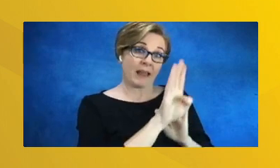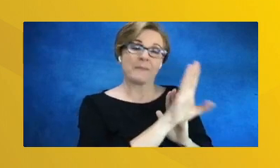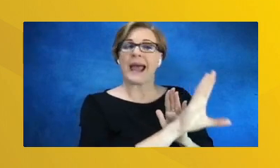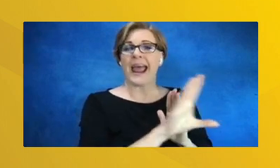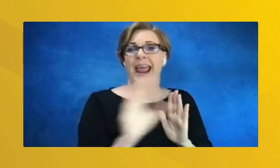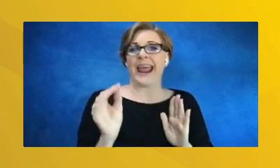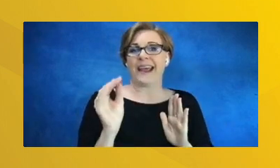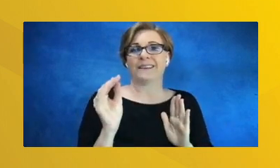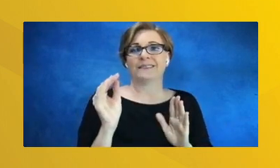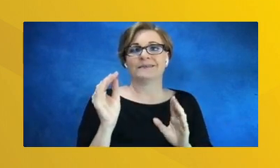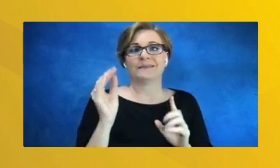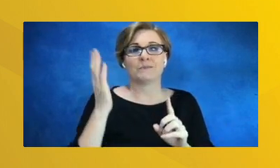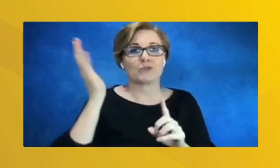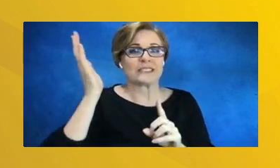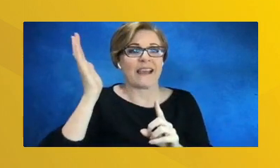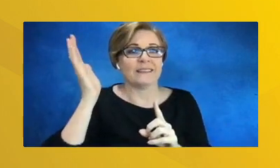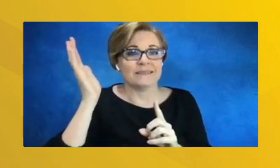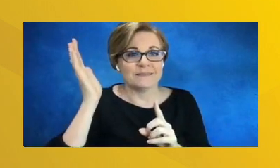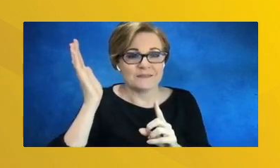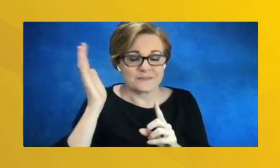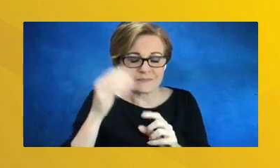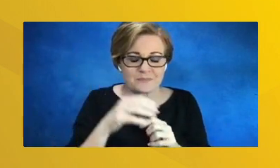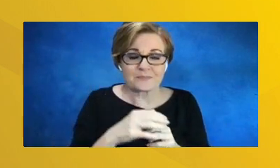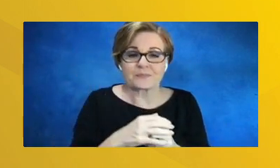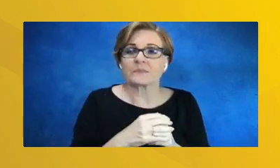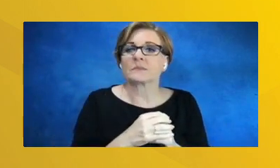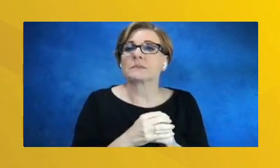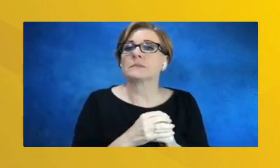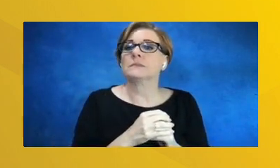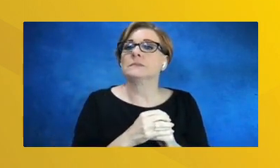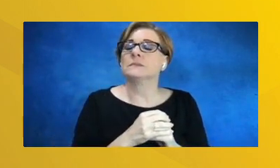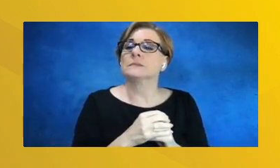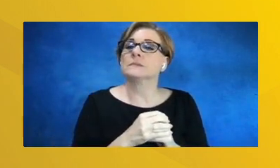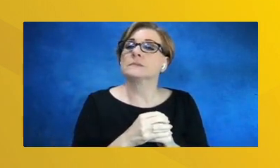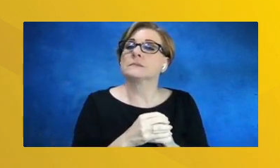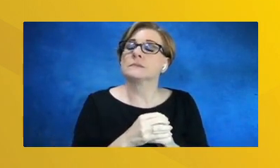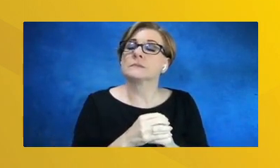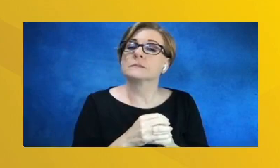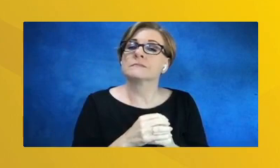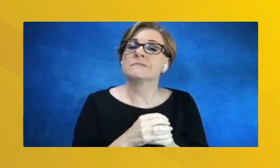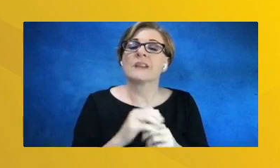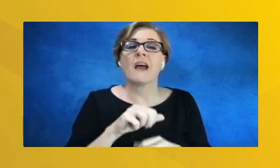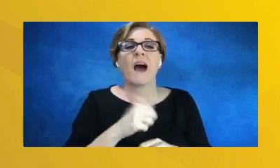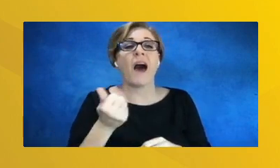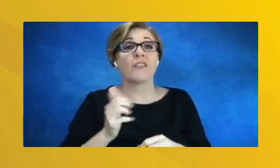And the other great thing about having these focus groups is that we've also been able